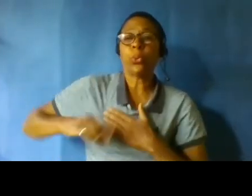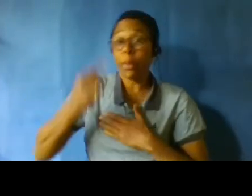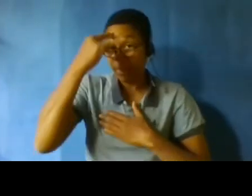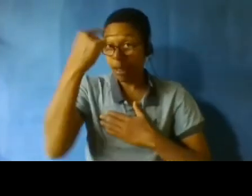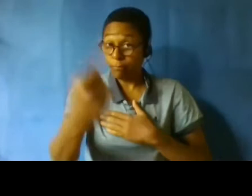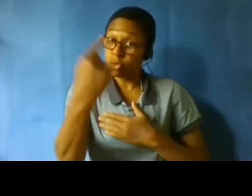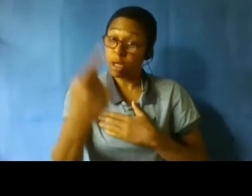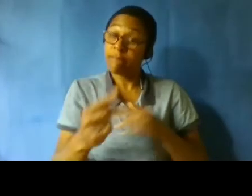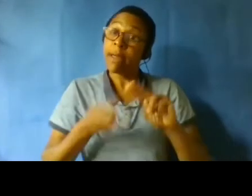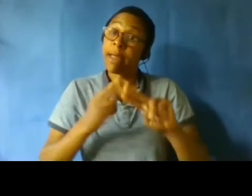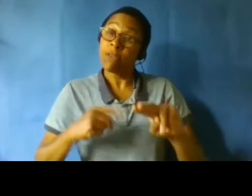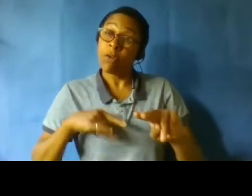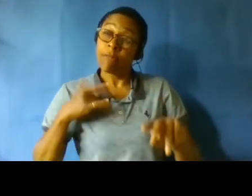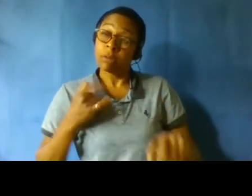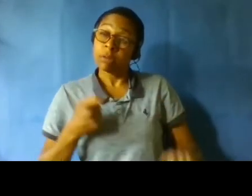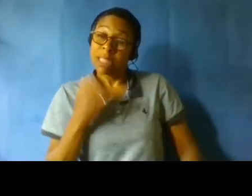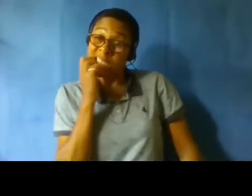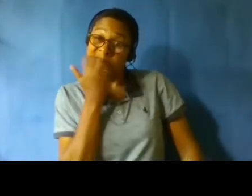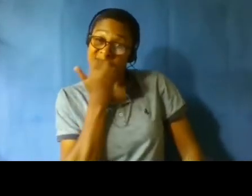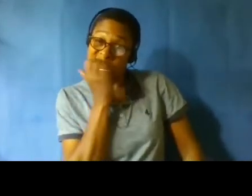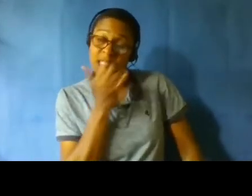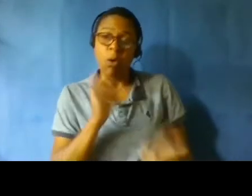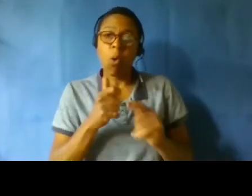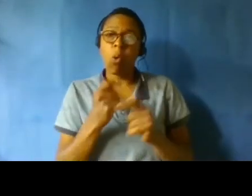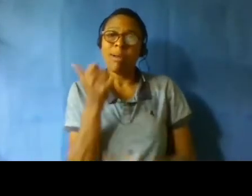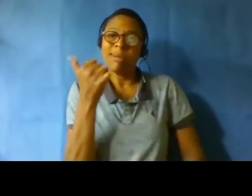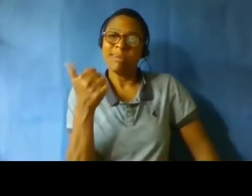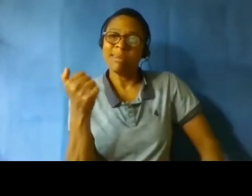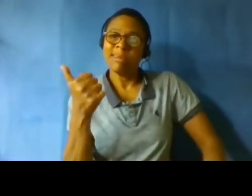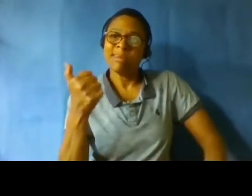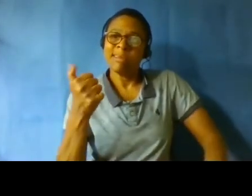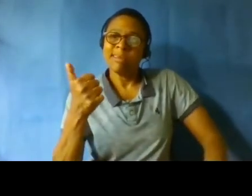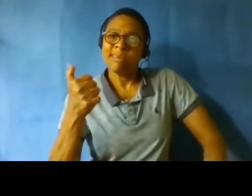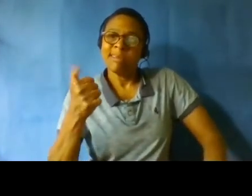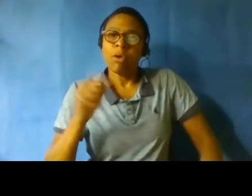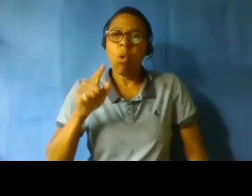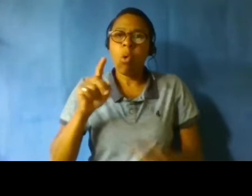you have also engaged in a form of swimming behavior the term has a fraught